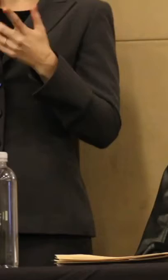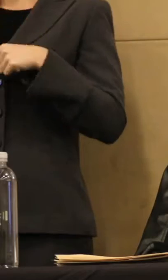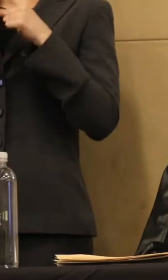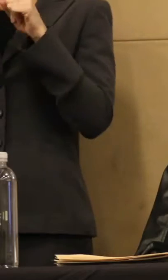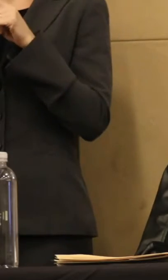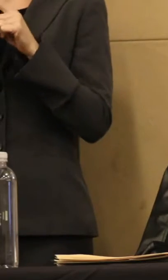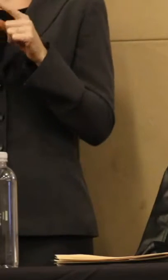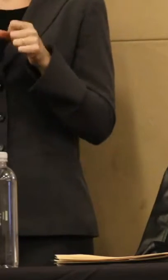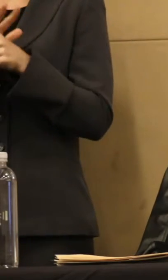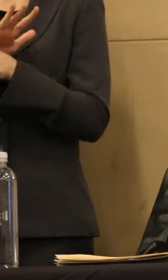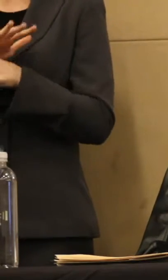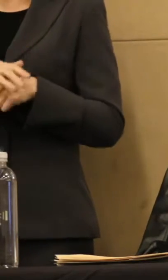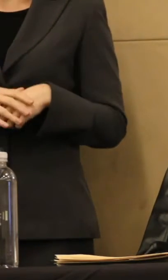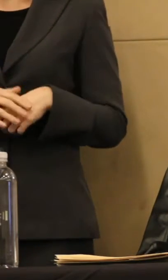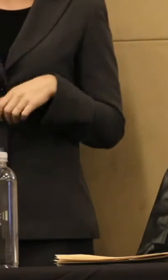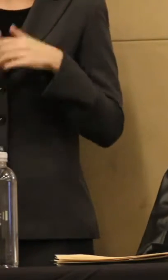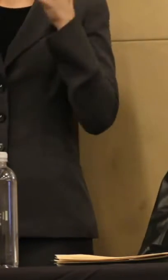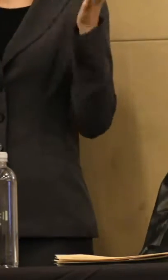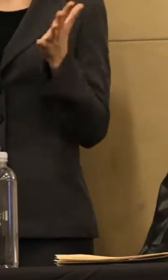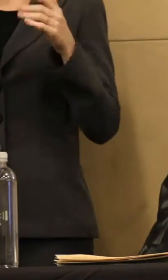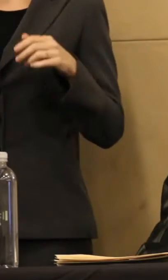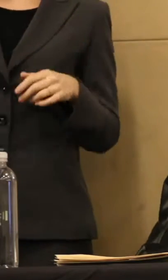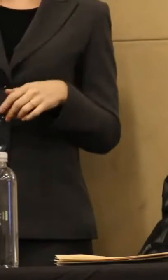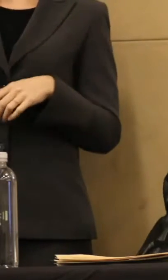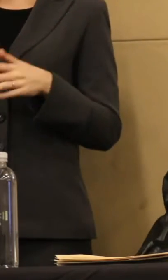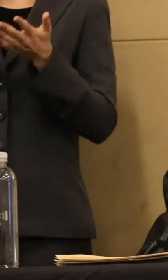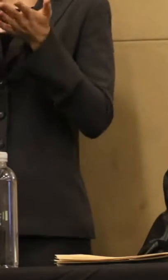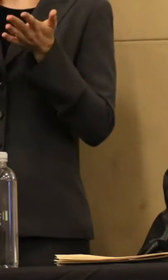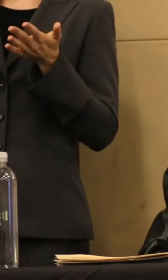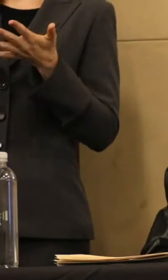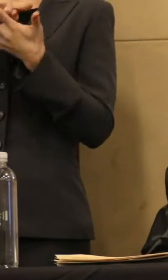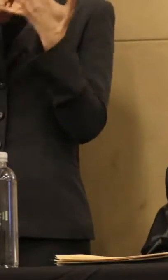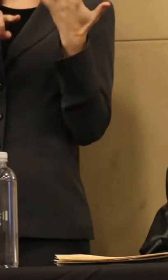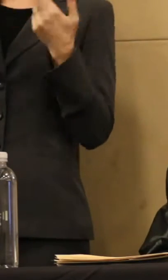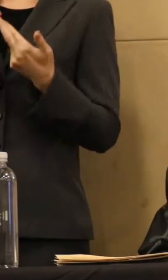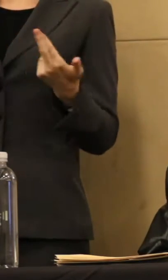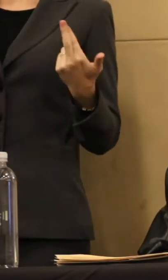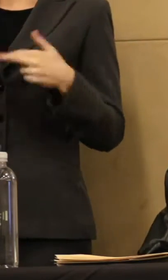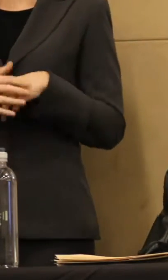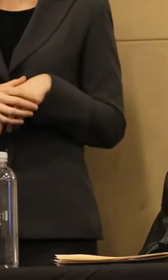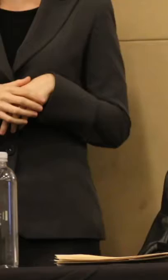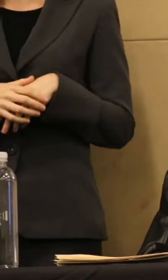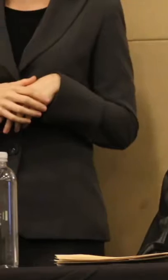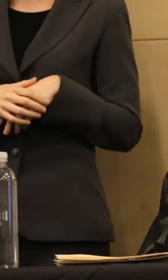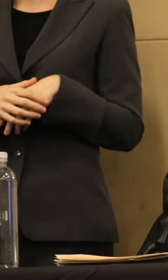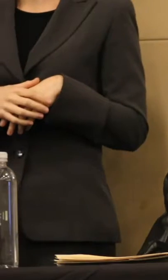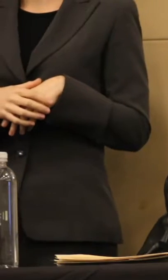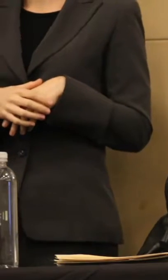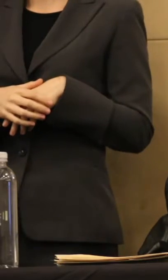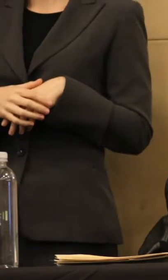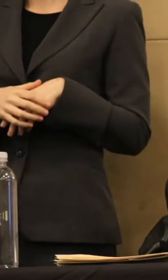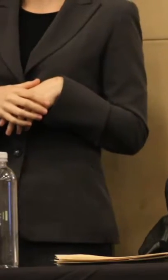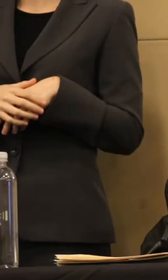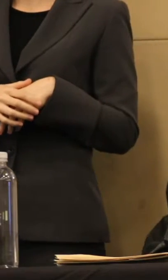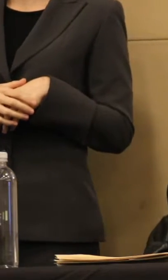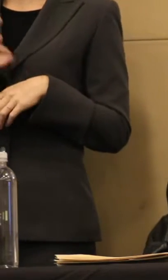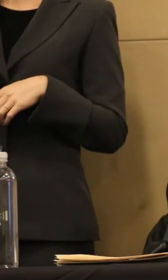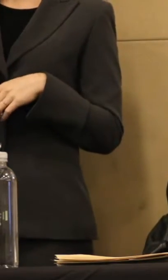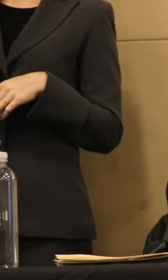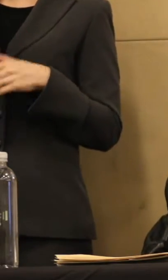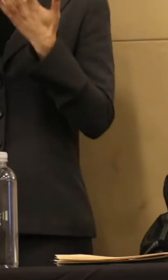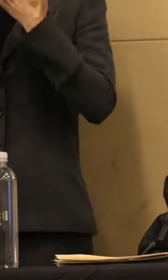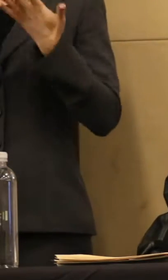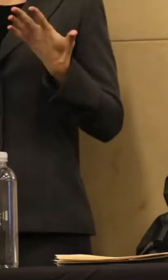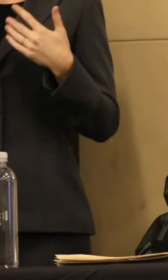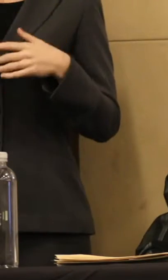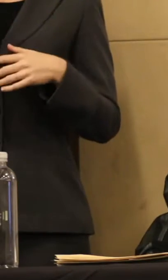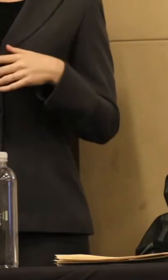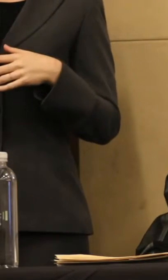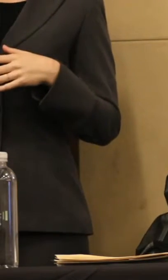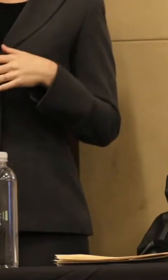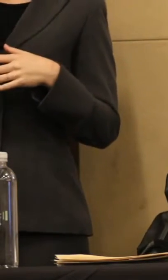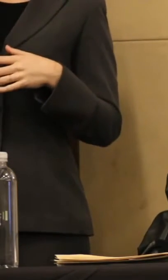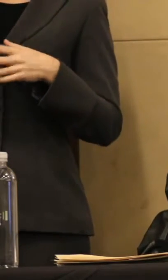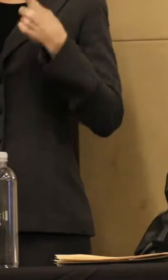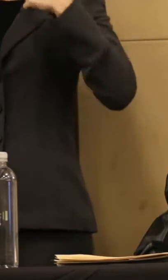I do want to mention a couple other things: One of our very successful priorities is supporting